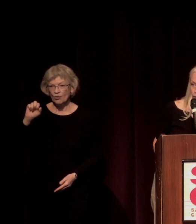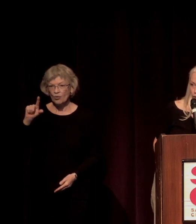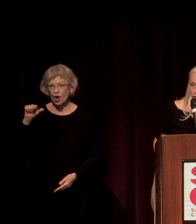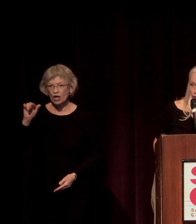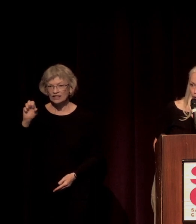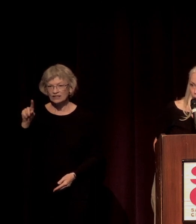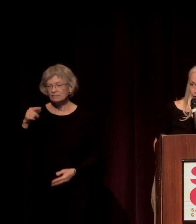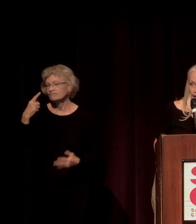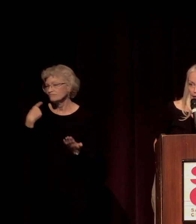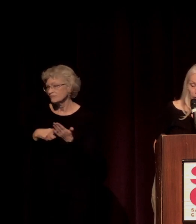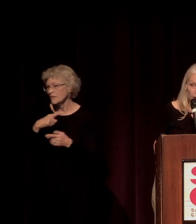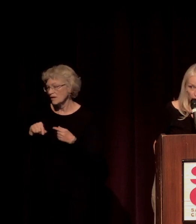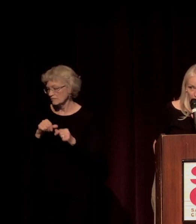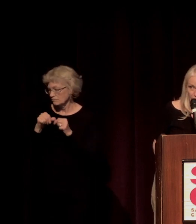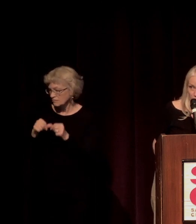President Dr. Pamela Ralston who will talk a little